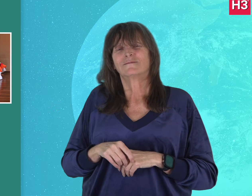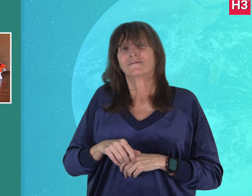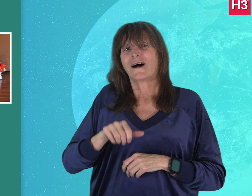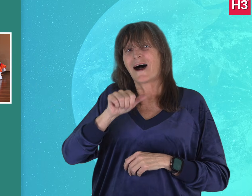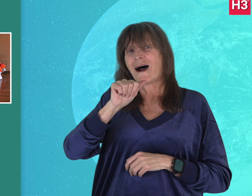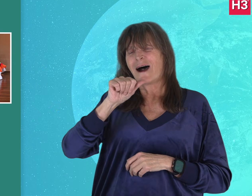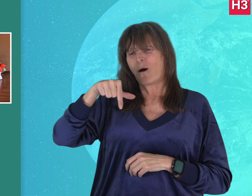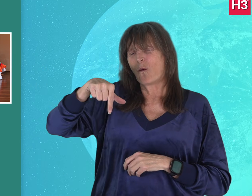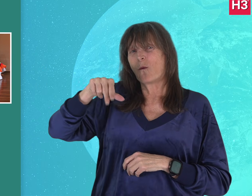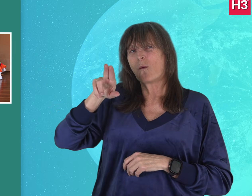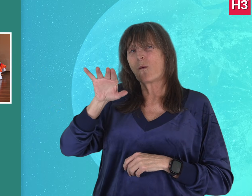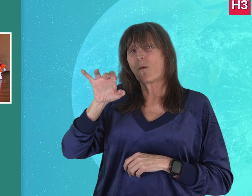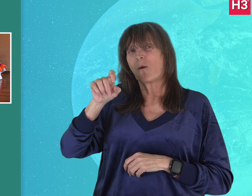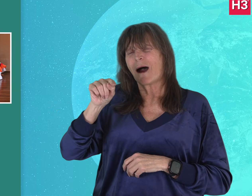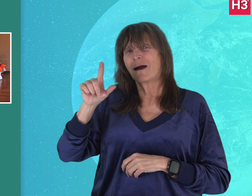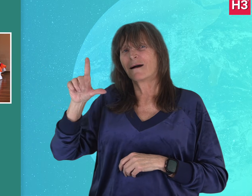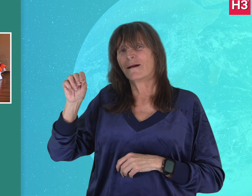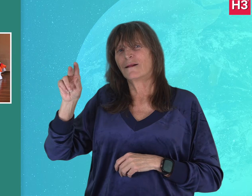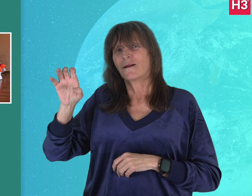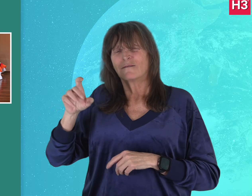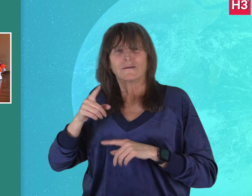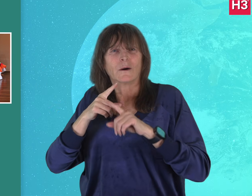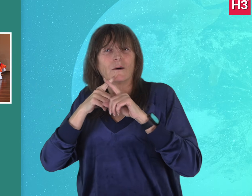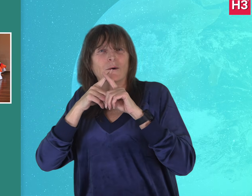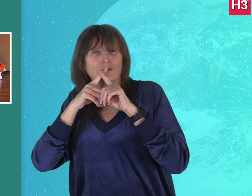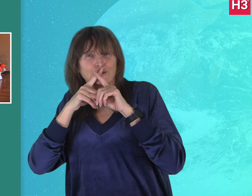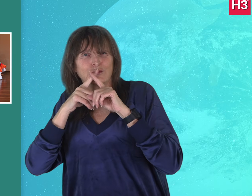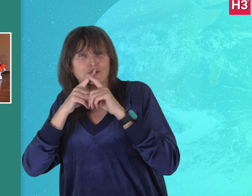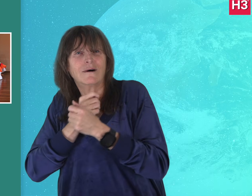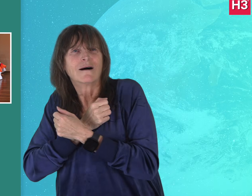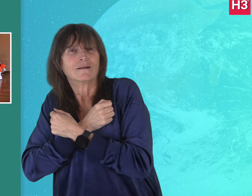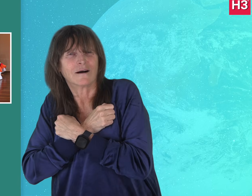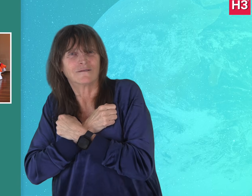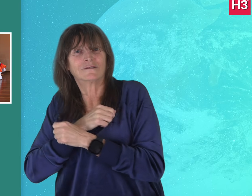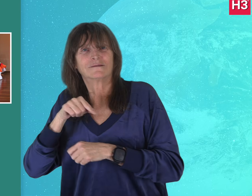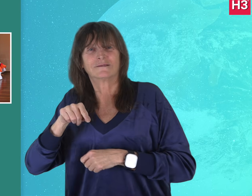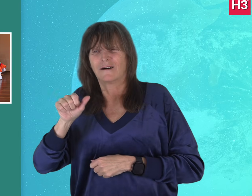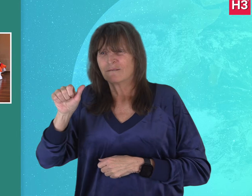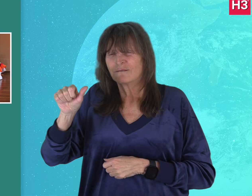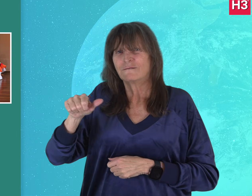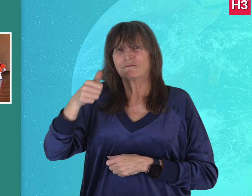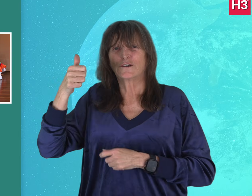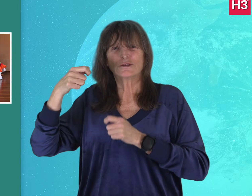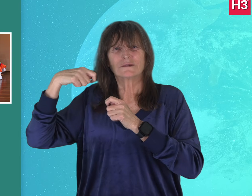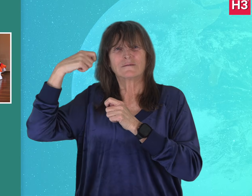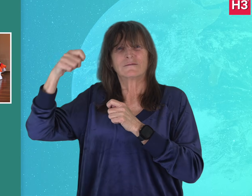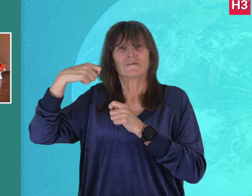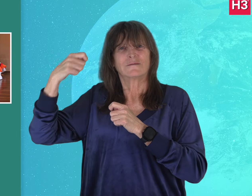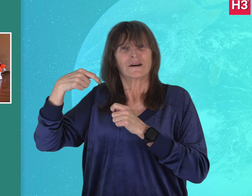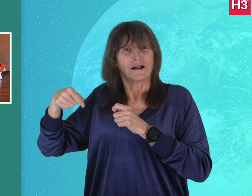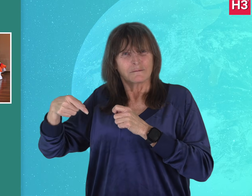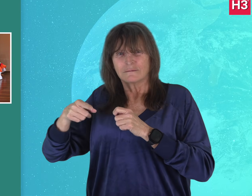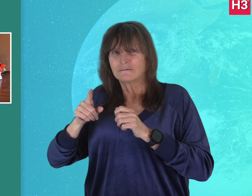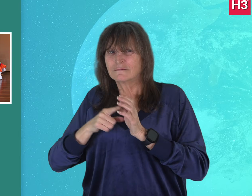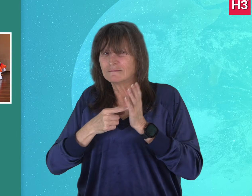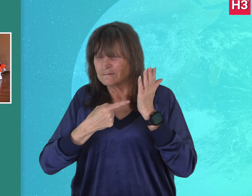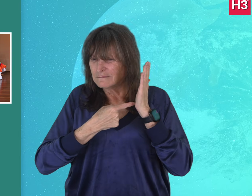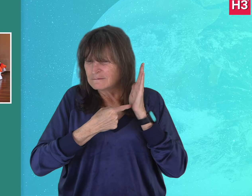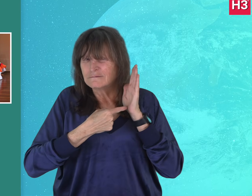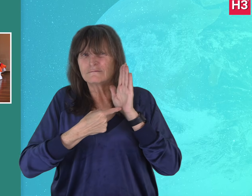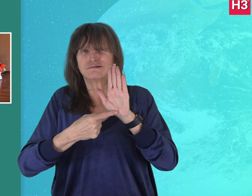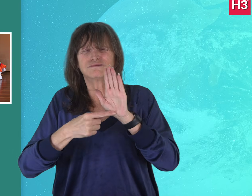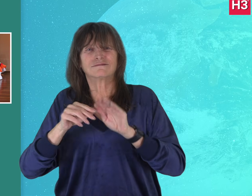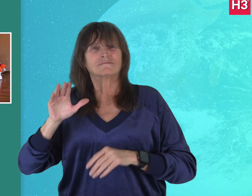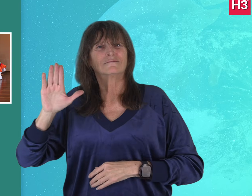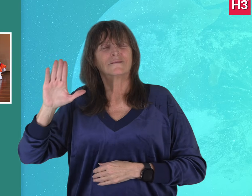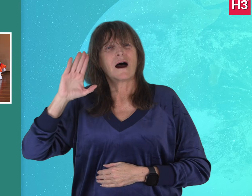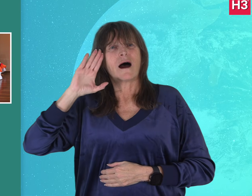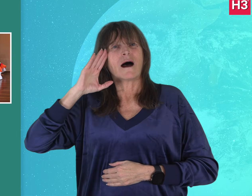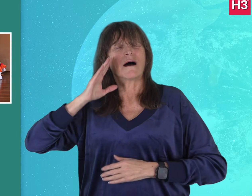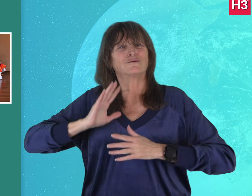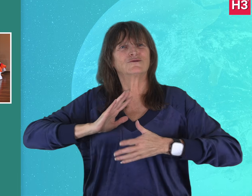the first film told fully in Irish Sign Language. It shares